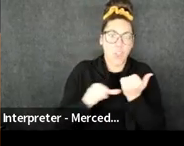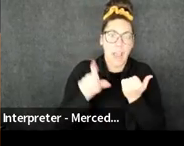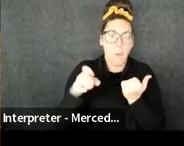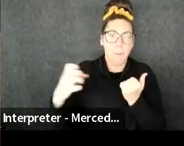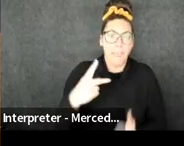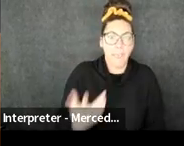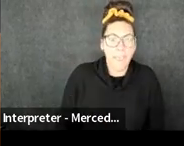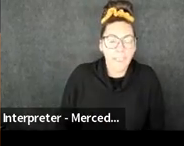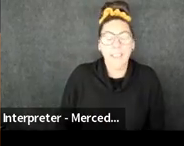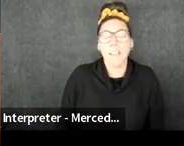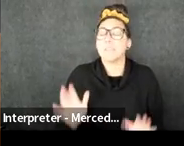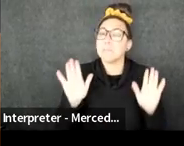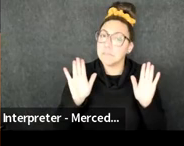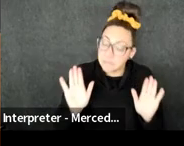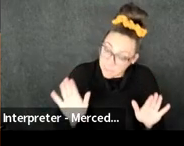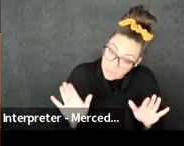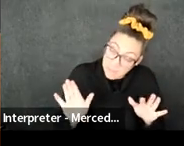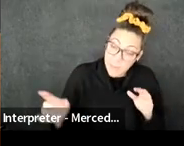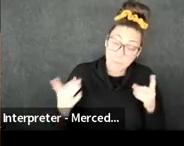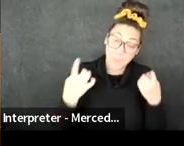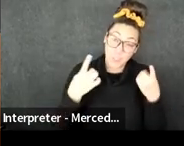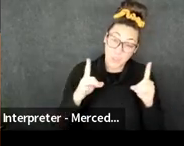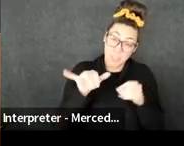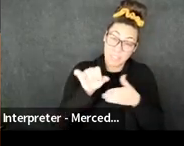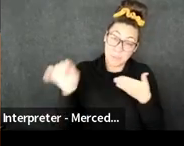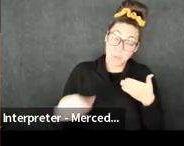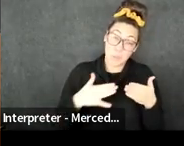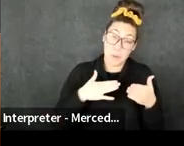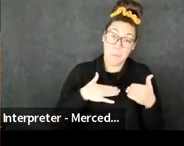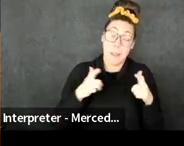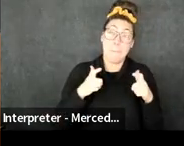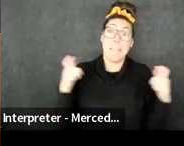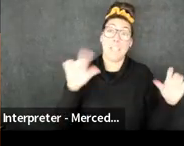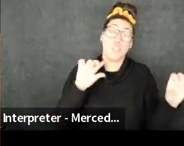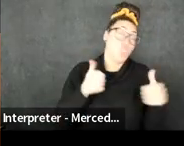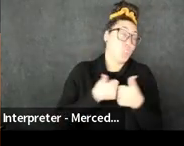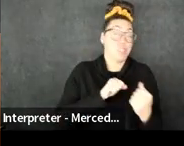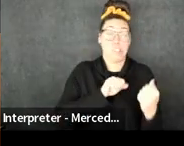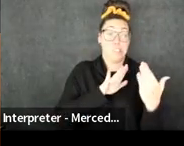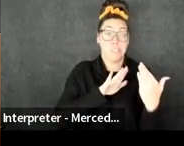However, during that semester, my biggest difficulty was my trauma.